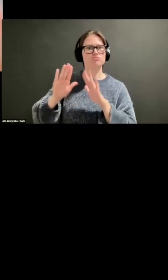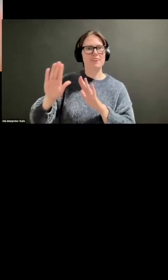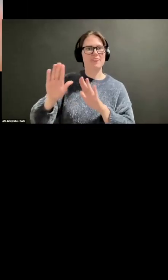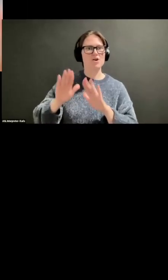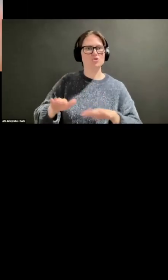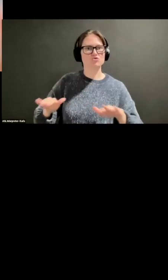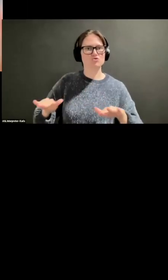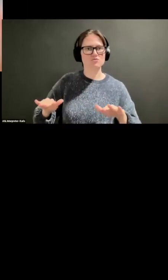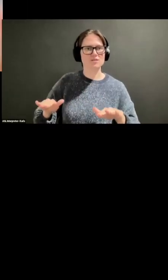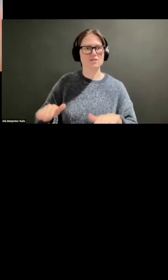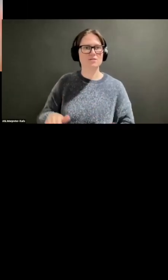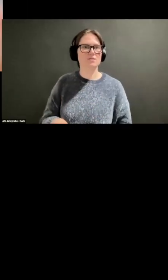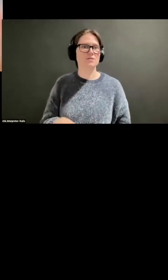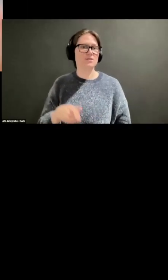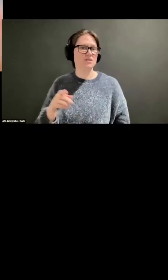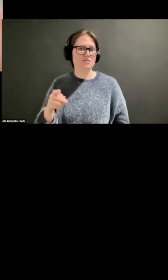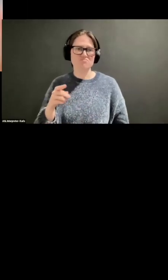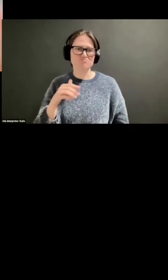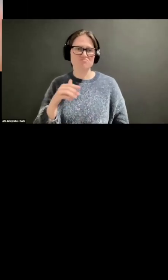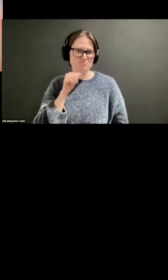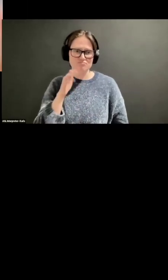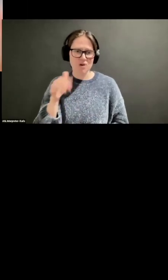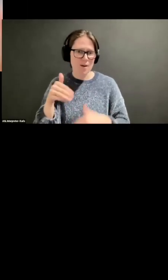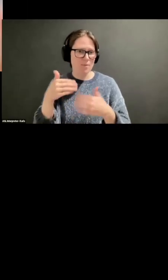people and, you know, parents of color with